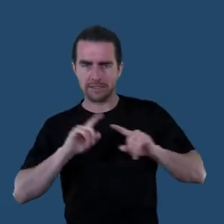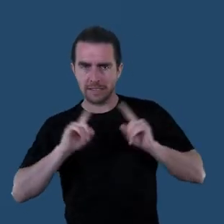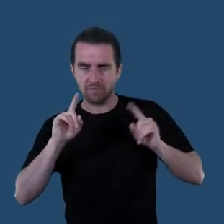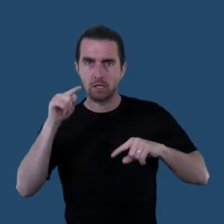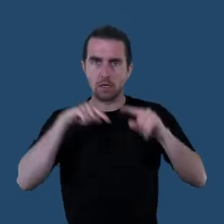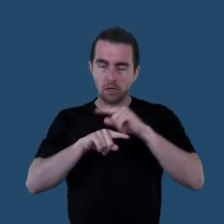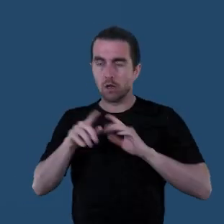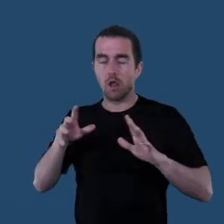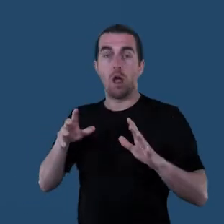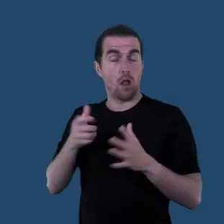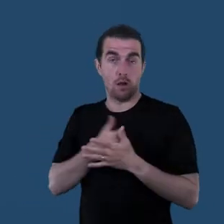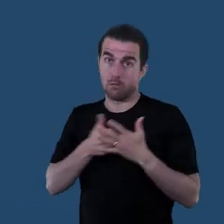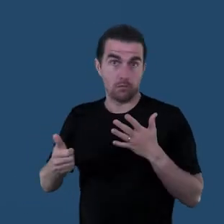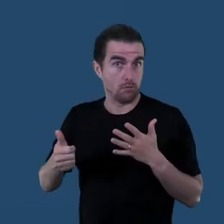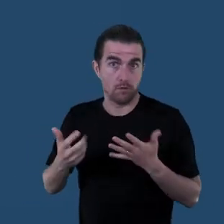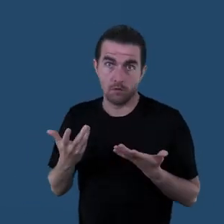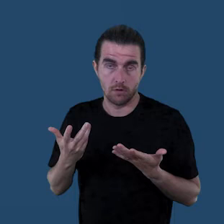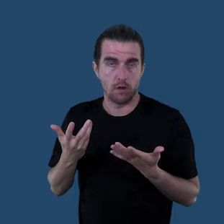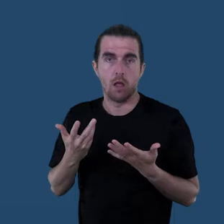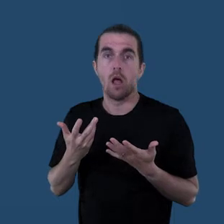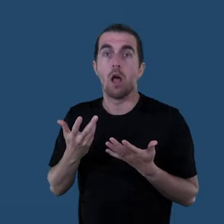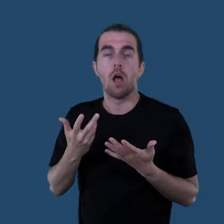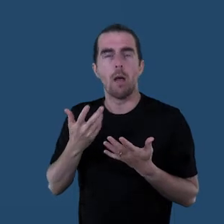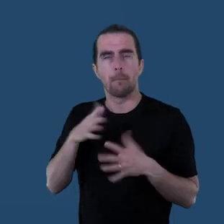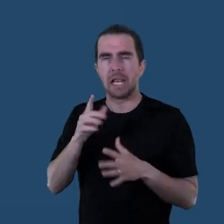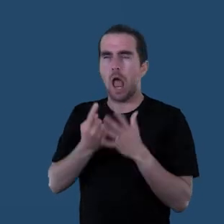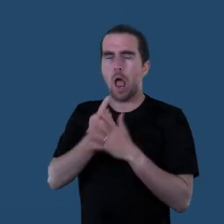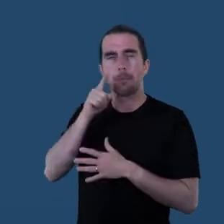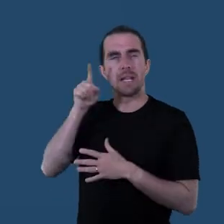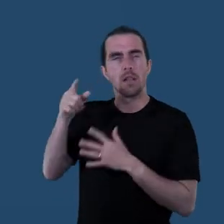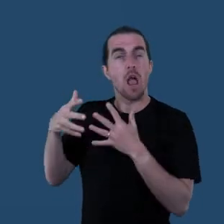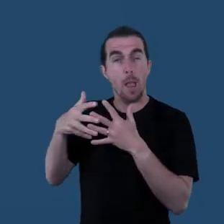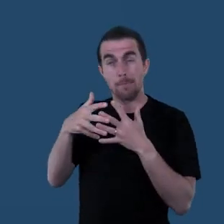There was a case recently that, it actually happened in the USA,